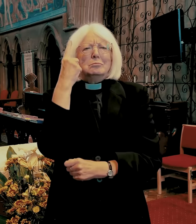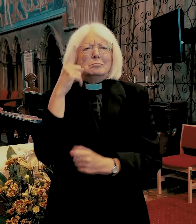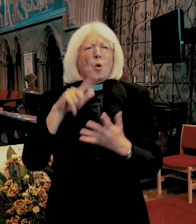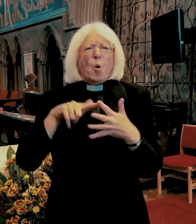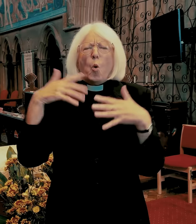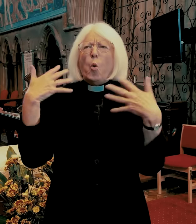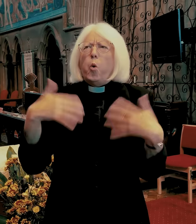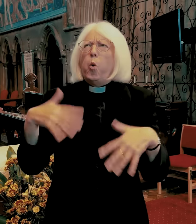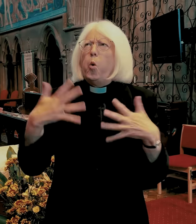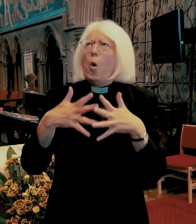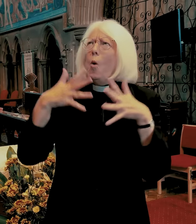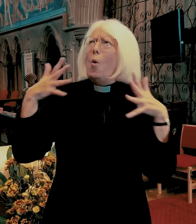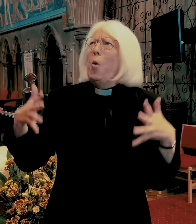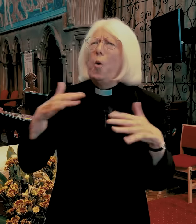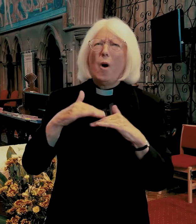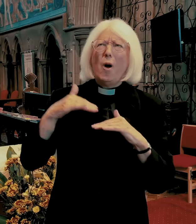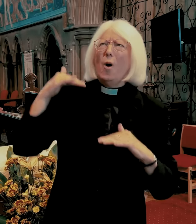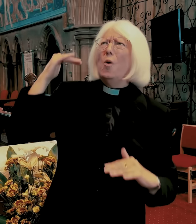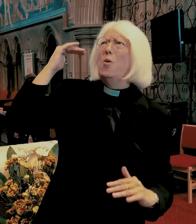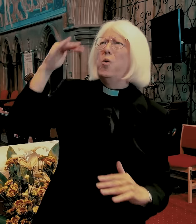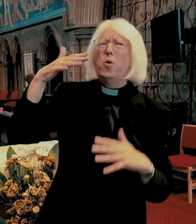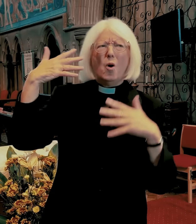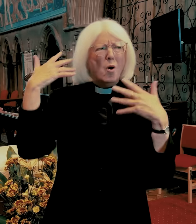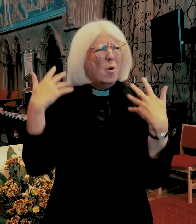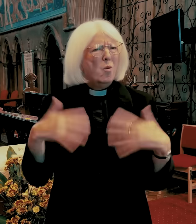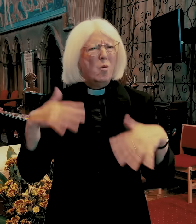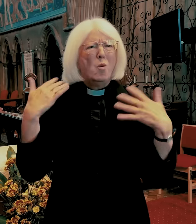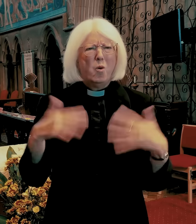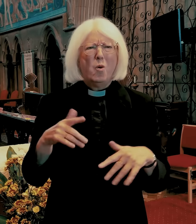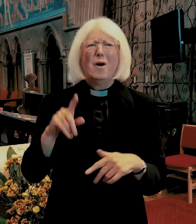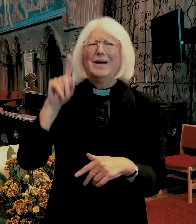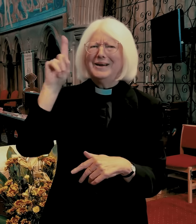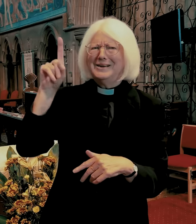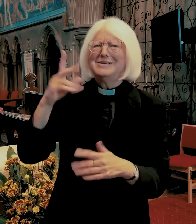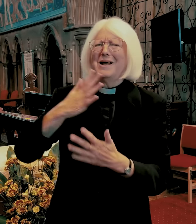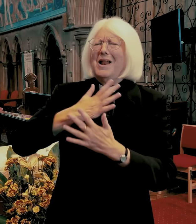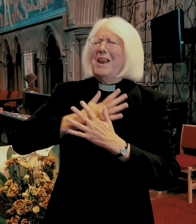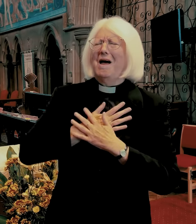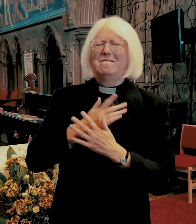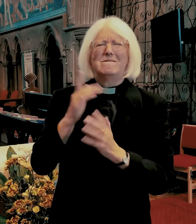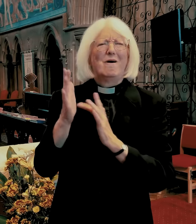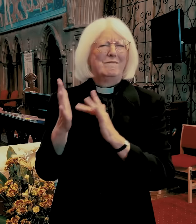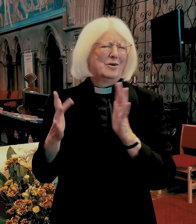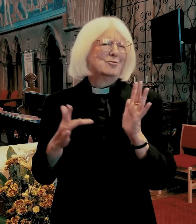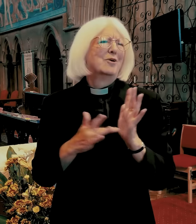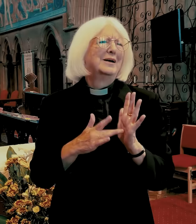to grasp how wide and long and high and deep is the love of Christ,